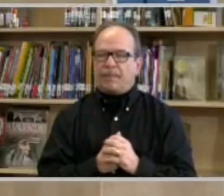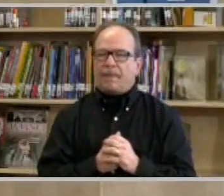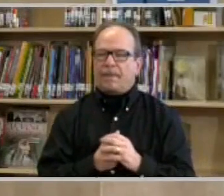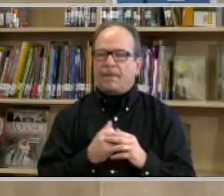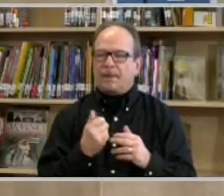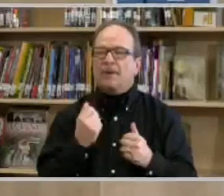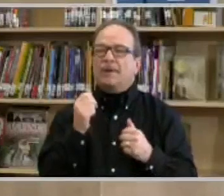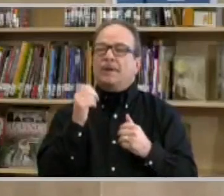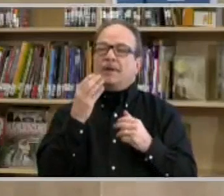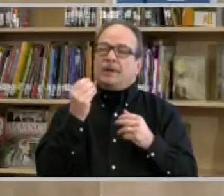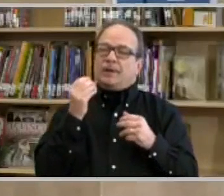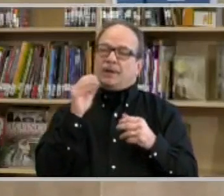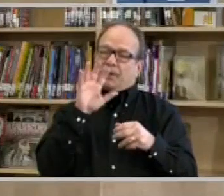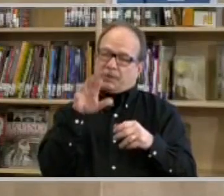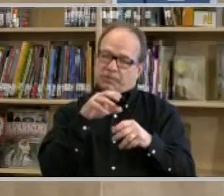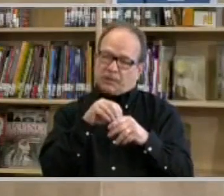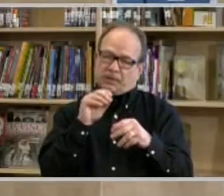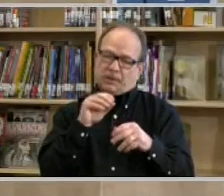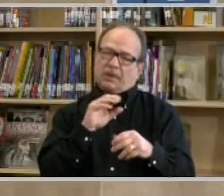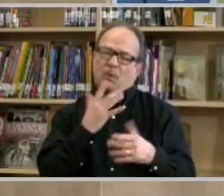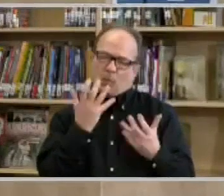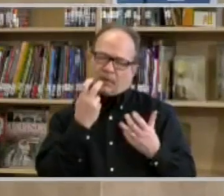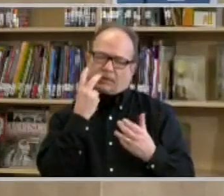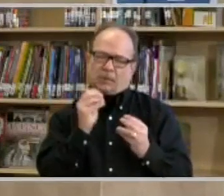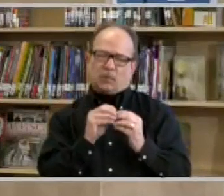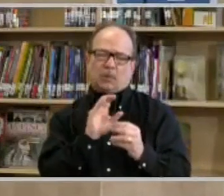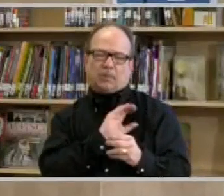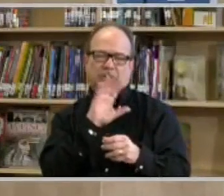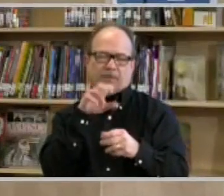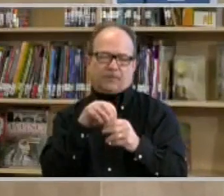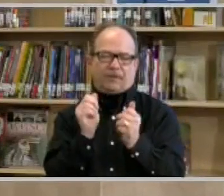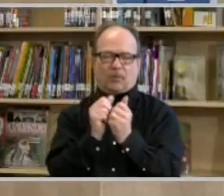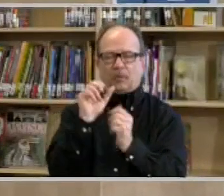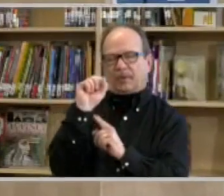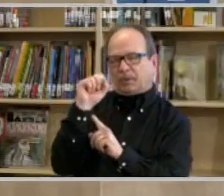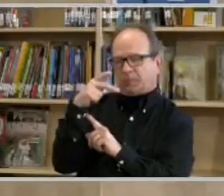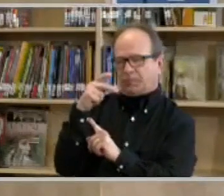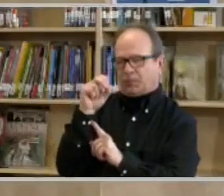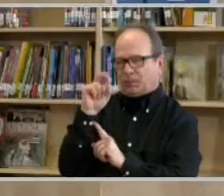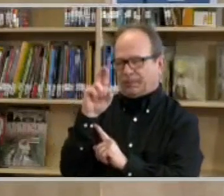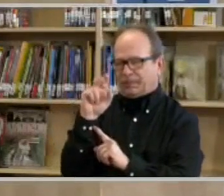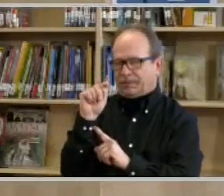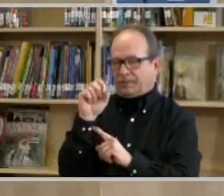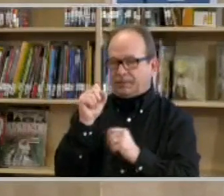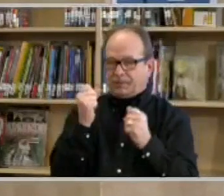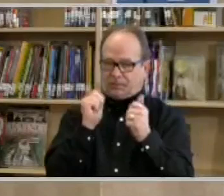JOBS R. BUT GETTING INVOLVED IN THEIR SPORTS AS OPPOSED TO WHAT